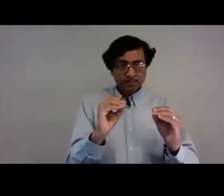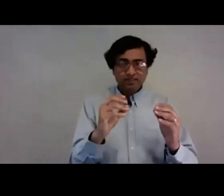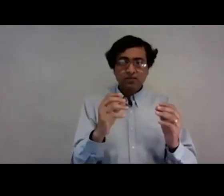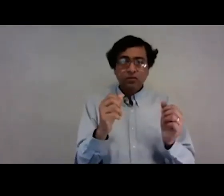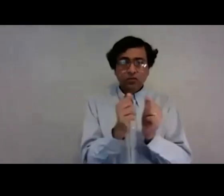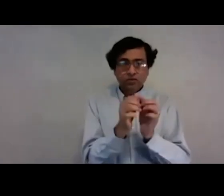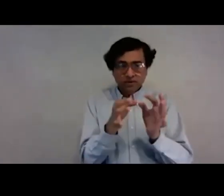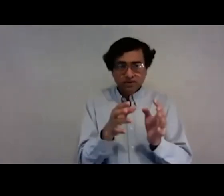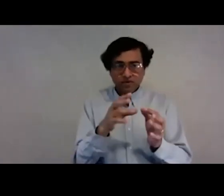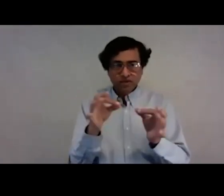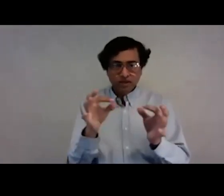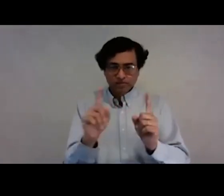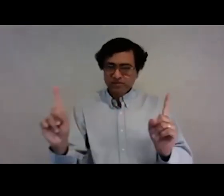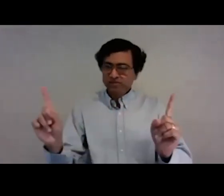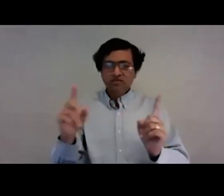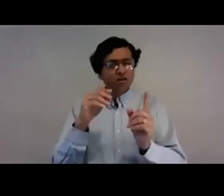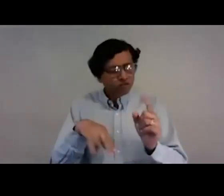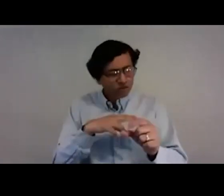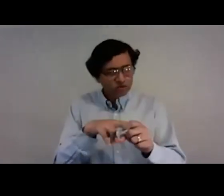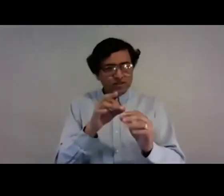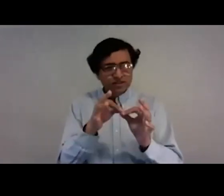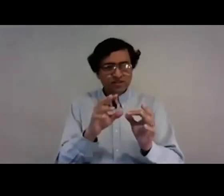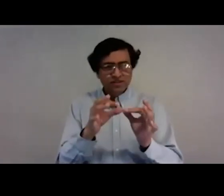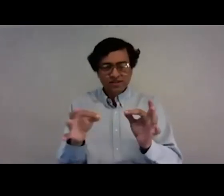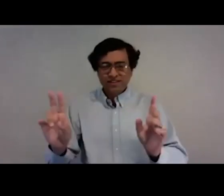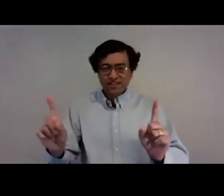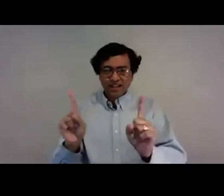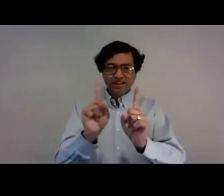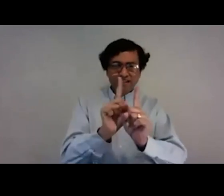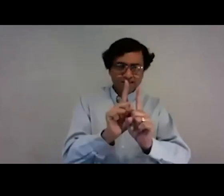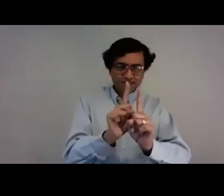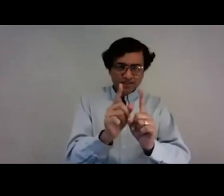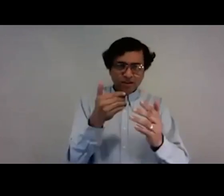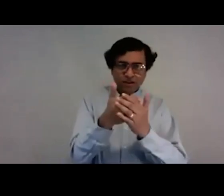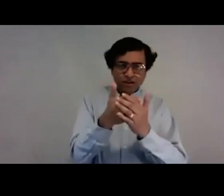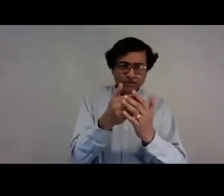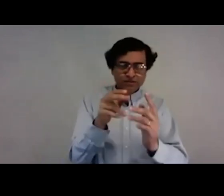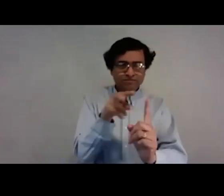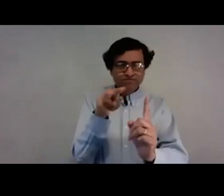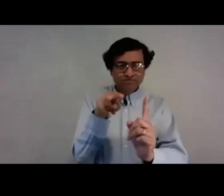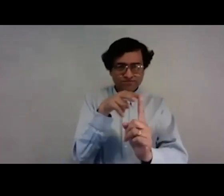We know that when there are interpreters present in the classroom, the best obviously